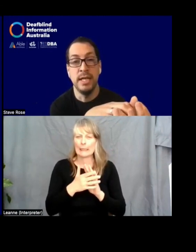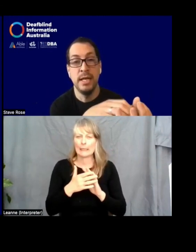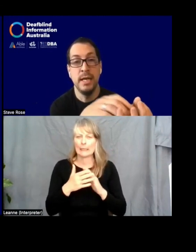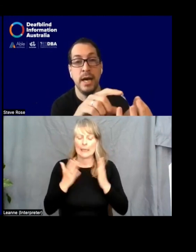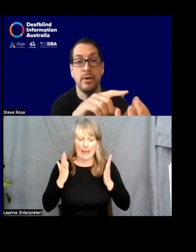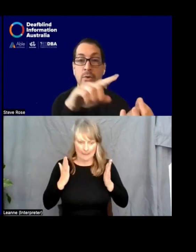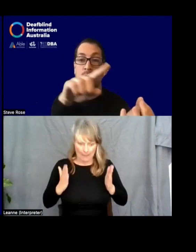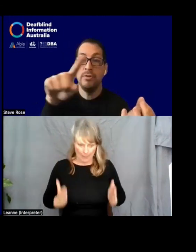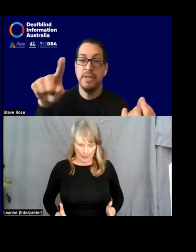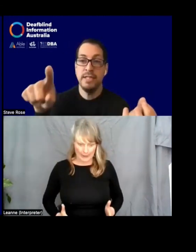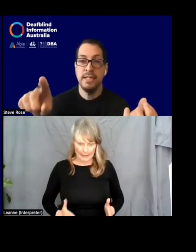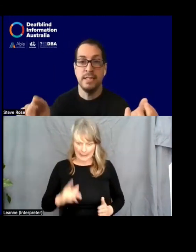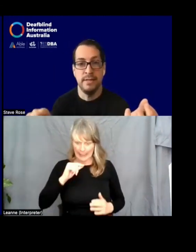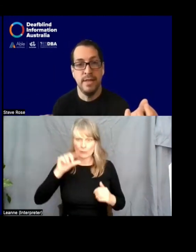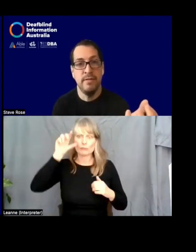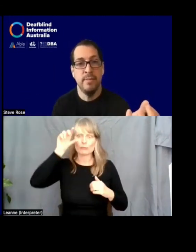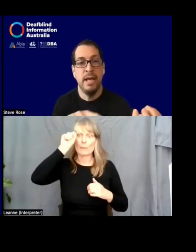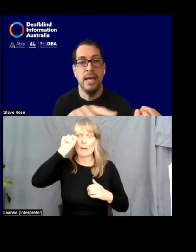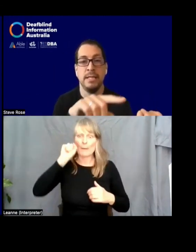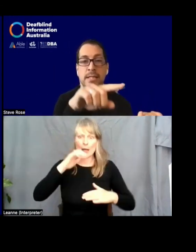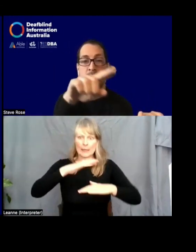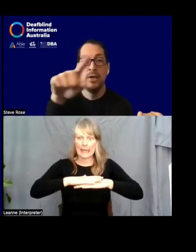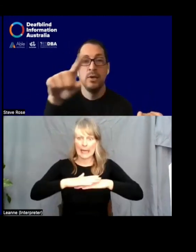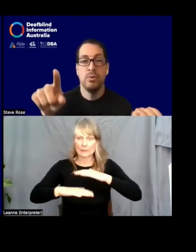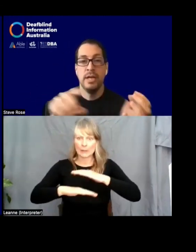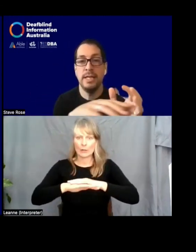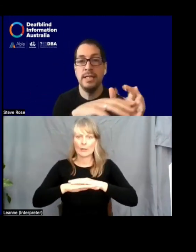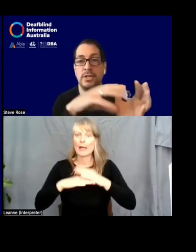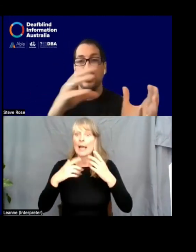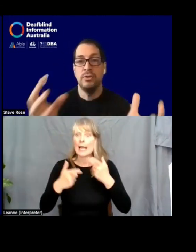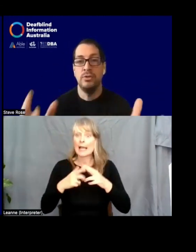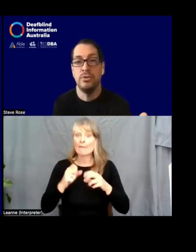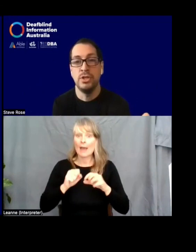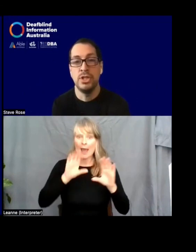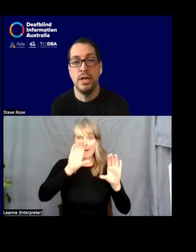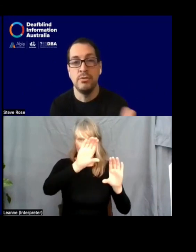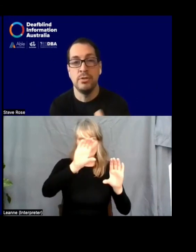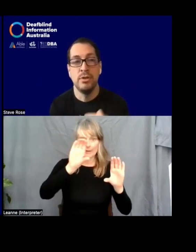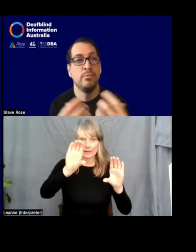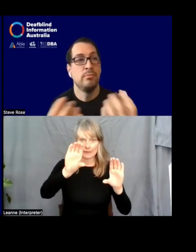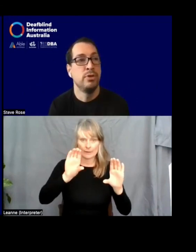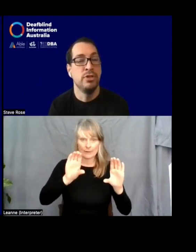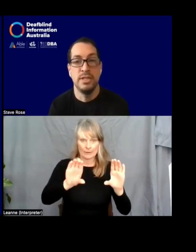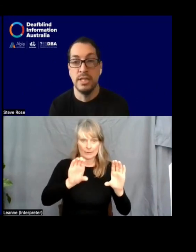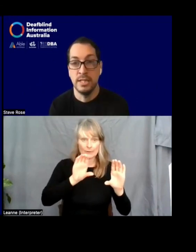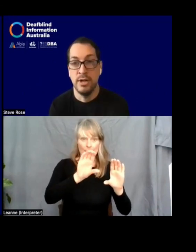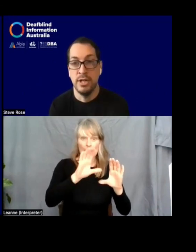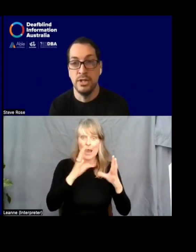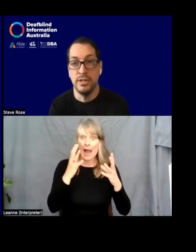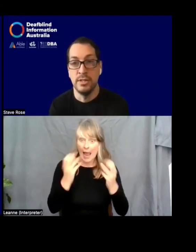body. All of these things if they're in place, will lead to the child producing expressions.